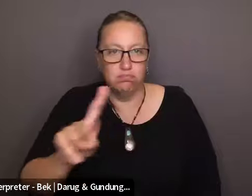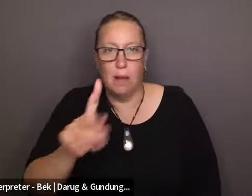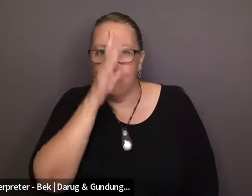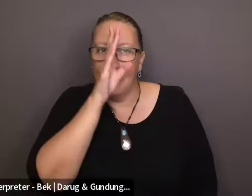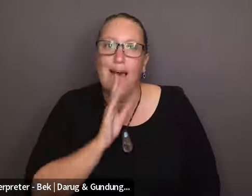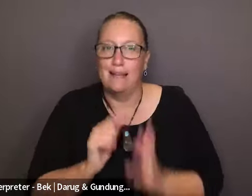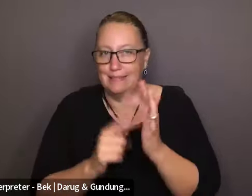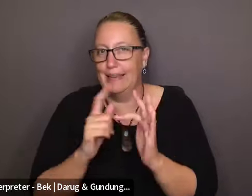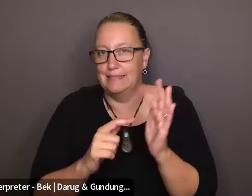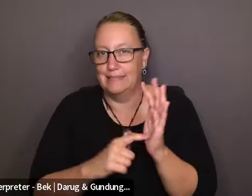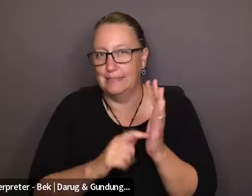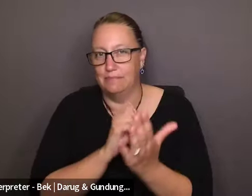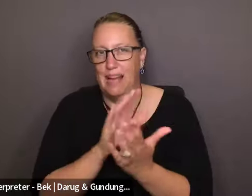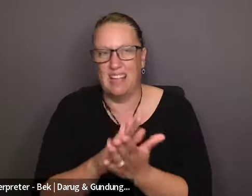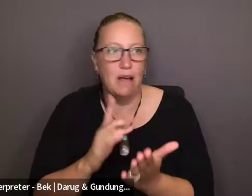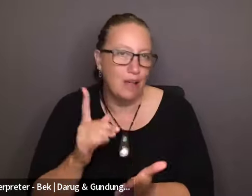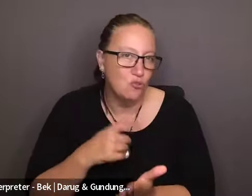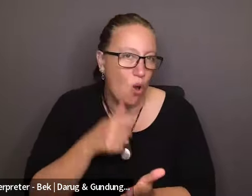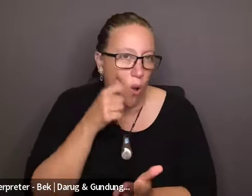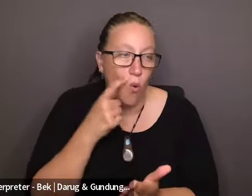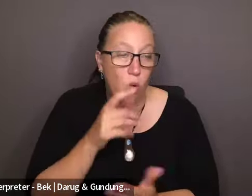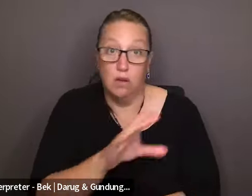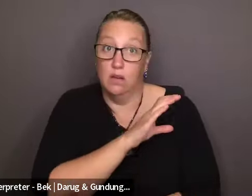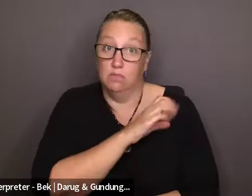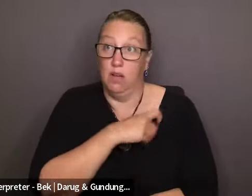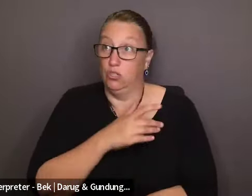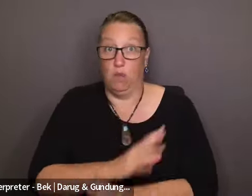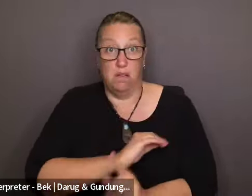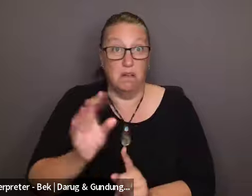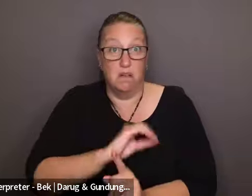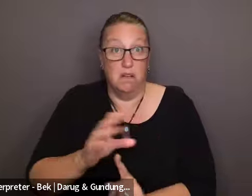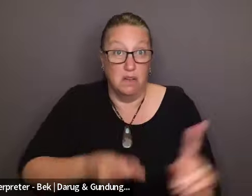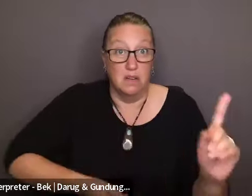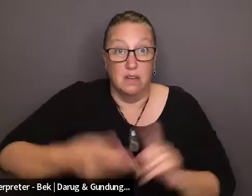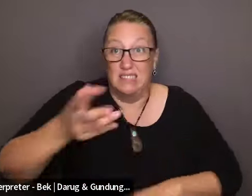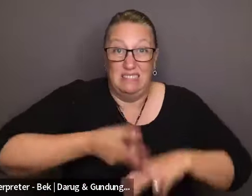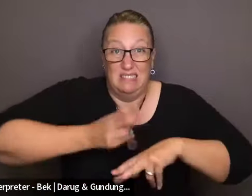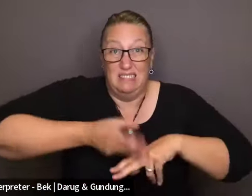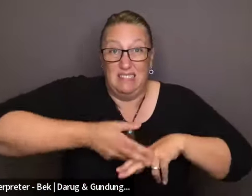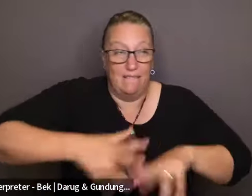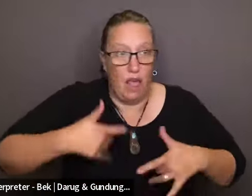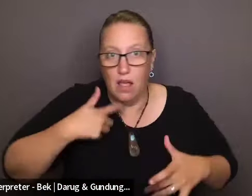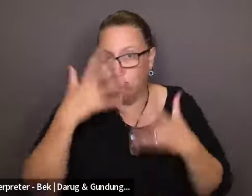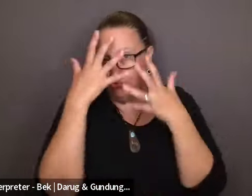doesn't like complicated text. There's a very easy way to right click and paste as plain text, but I know in the